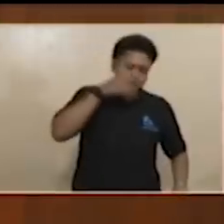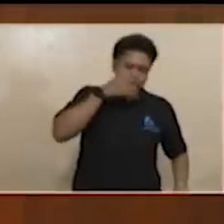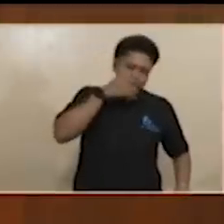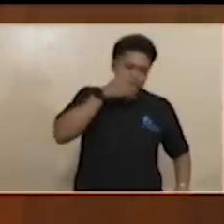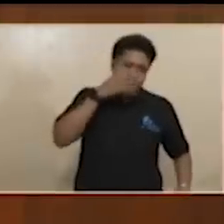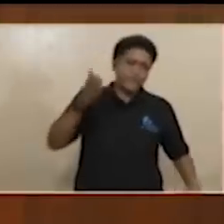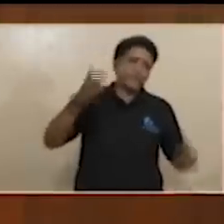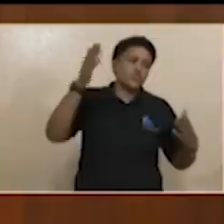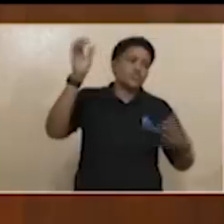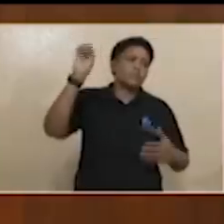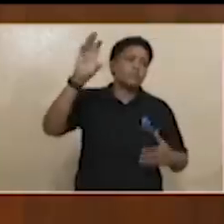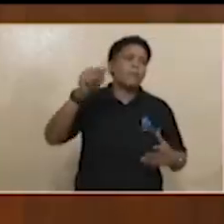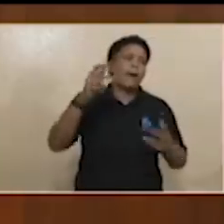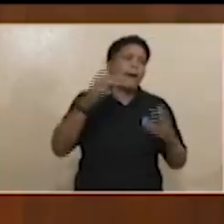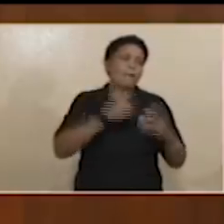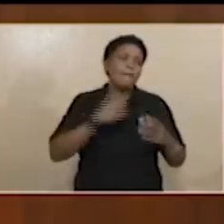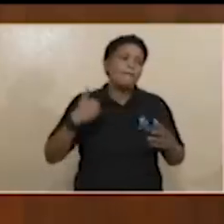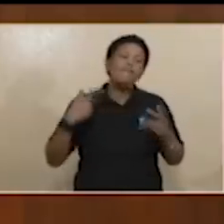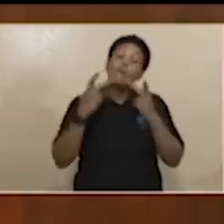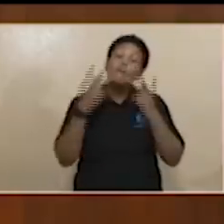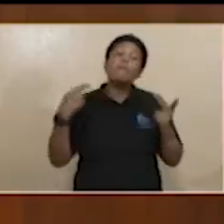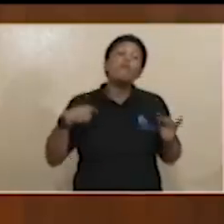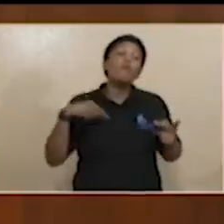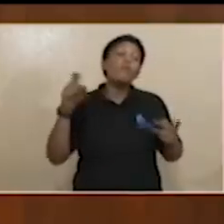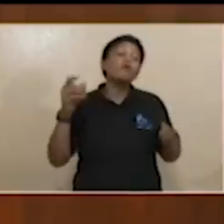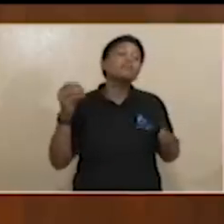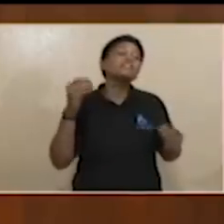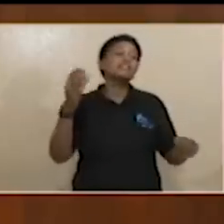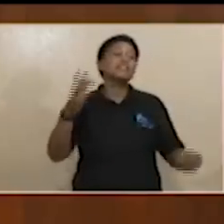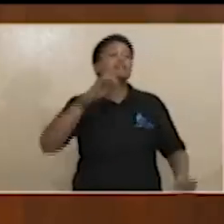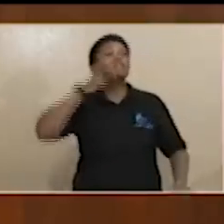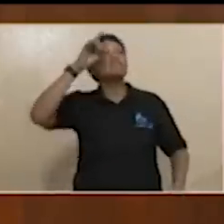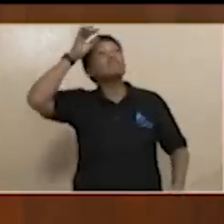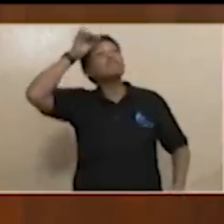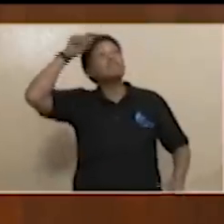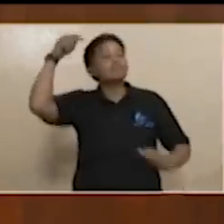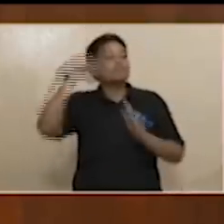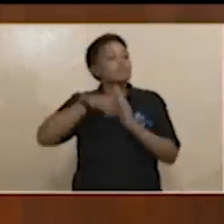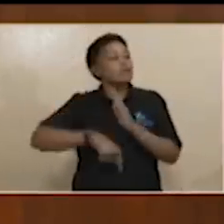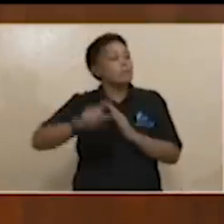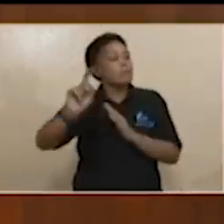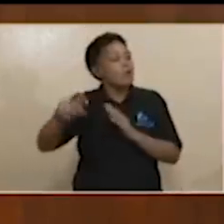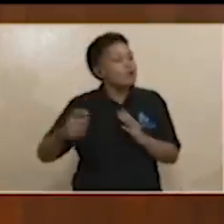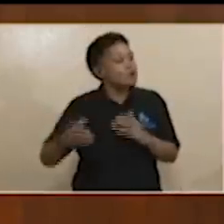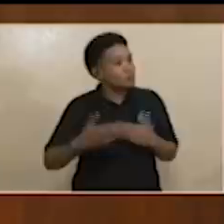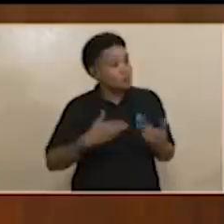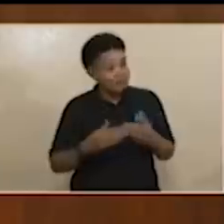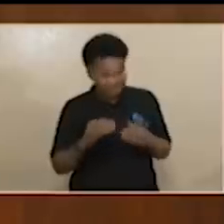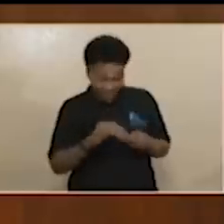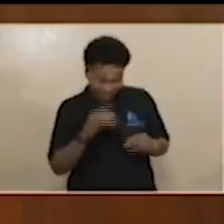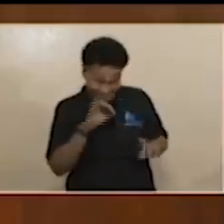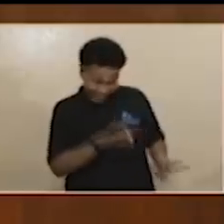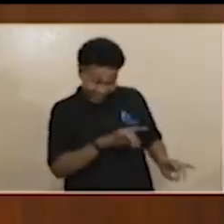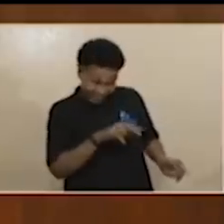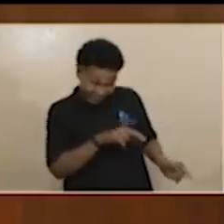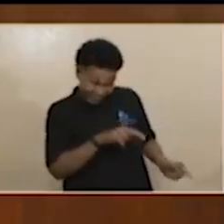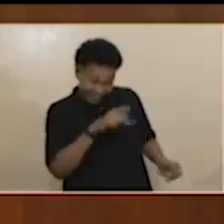by a member of the public and we must give it due consideration whether in lieu of a fine not only a